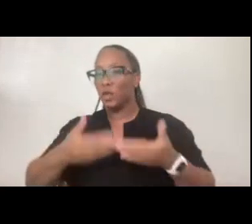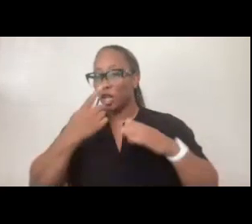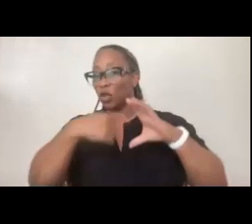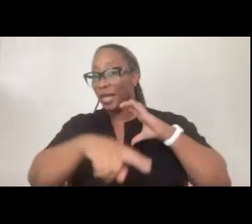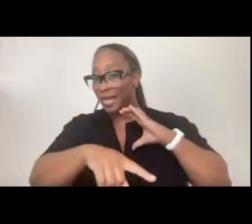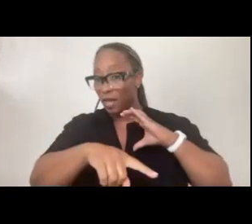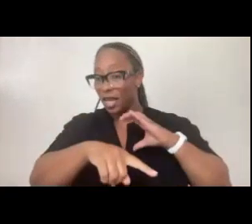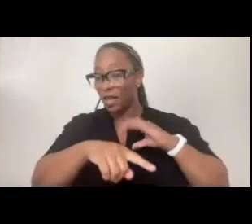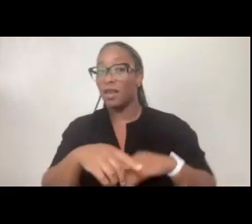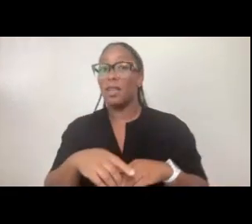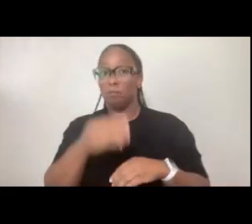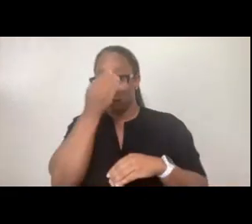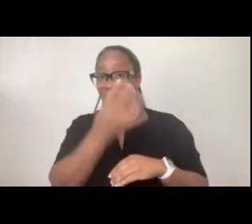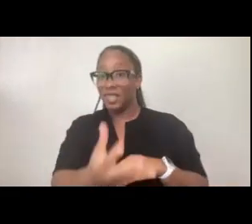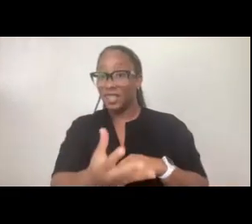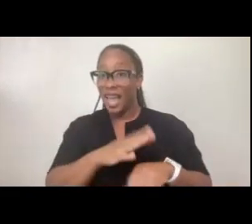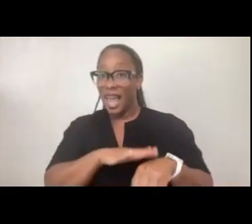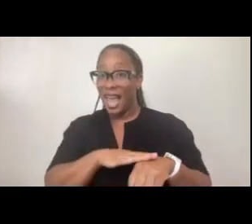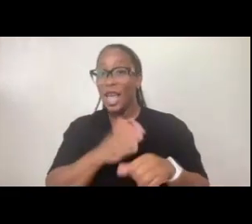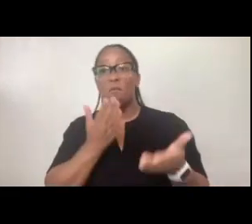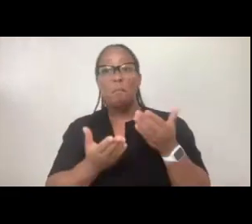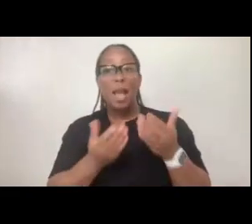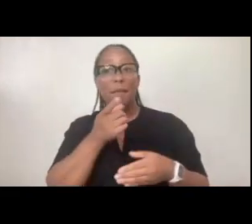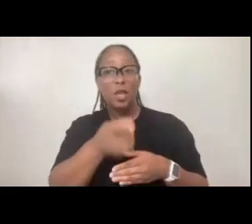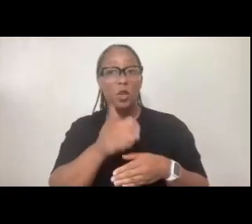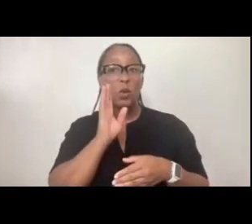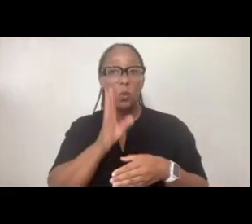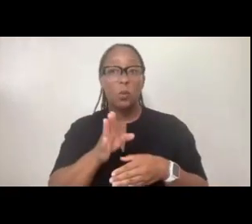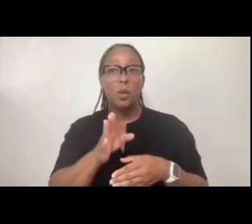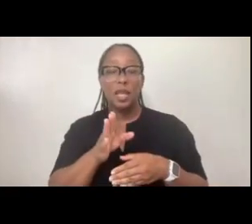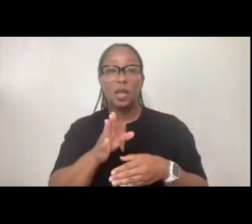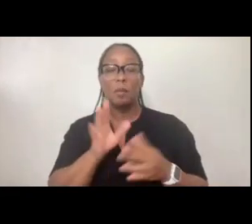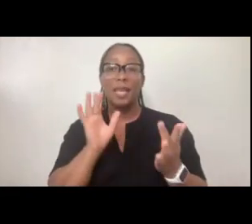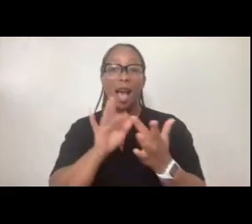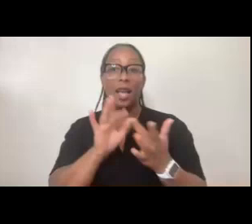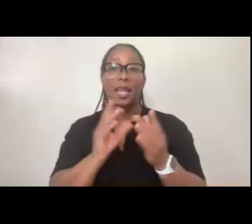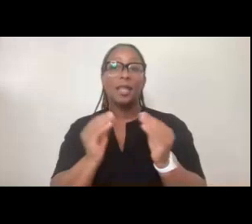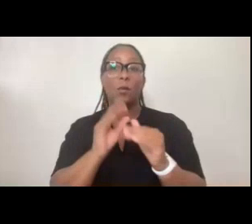Introductory e-mail to say to our people that perhaps you may get contacted more